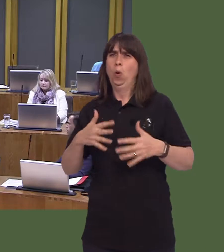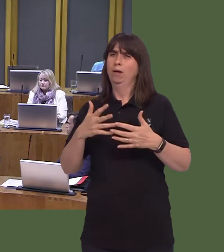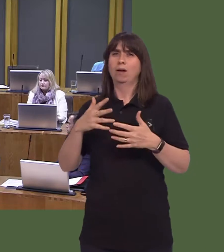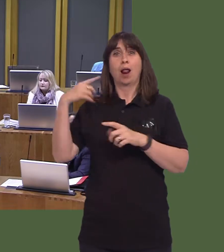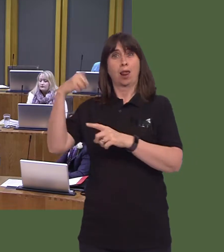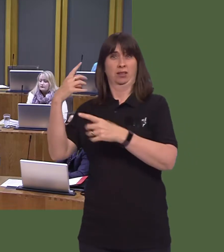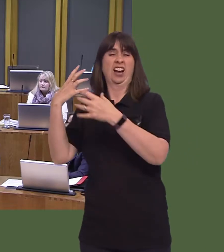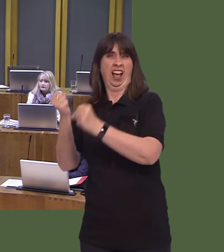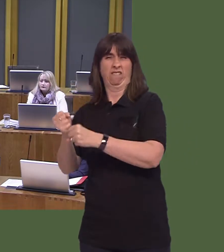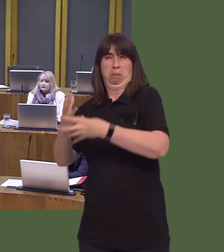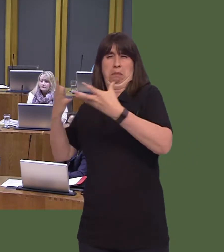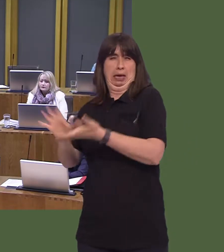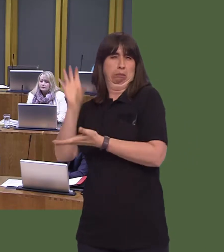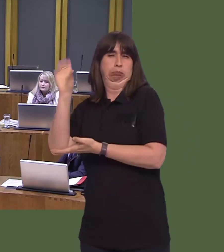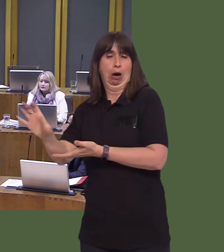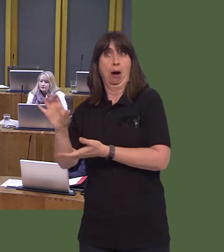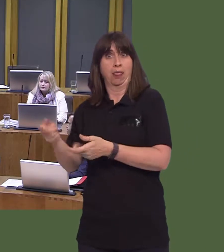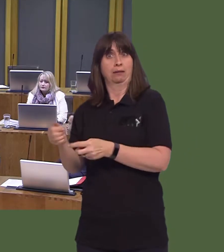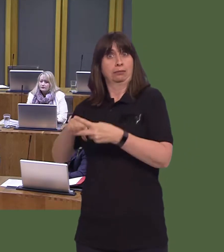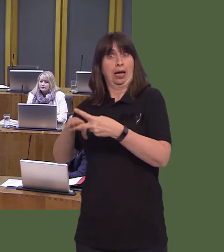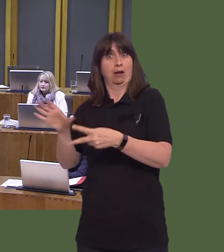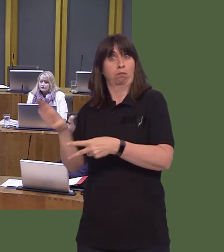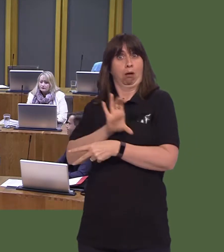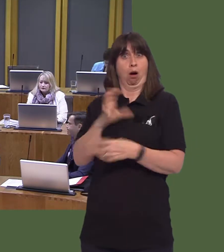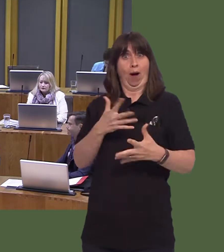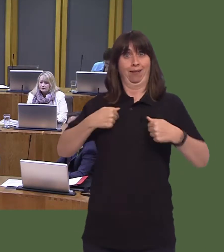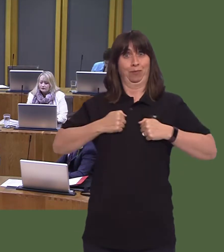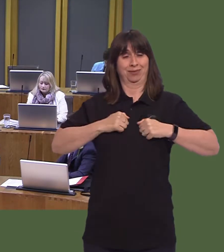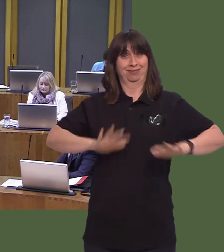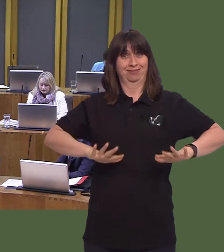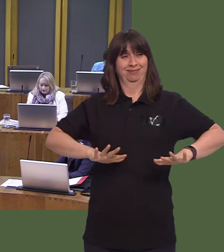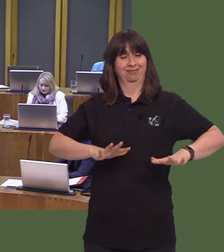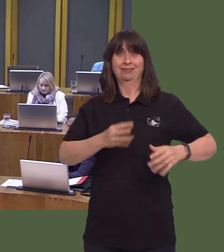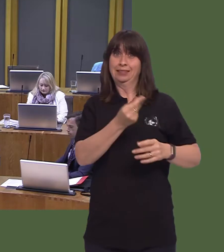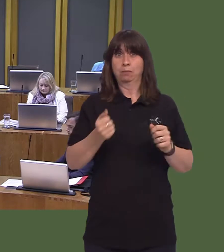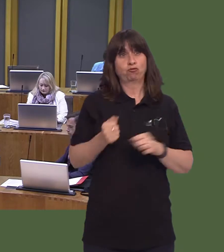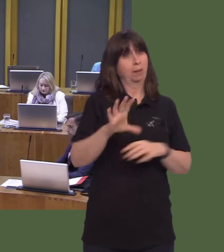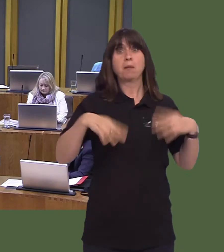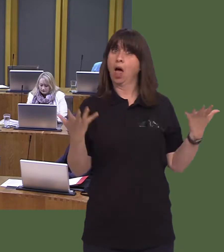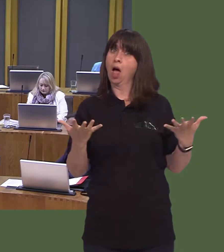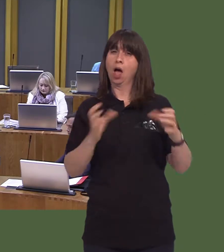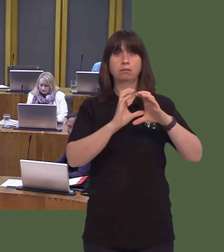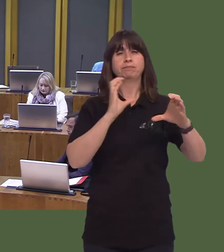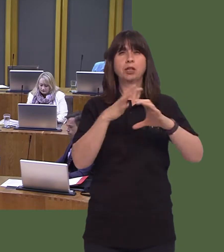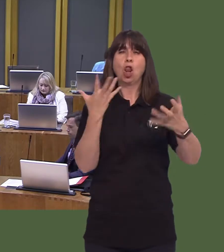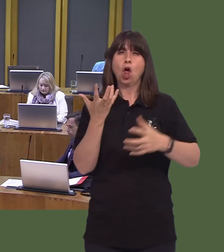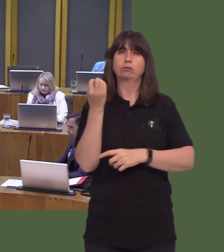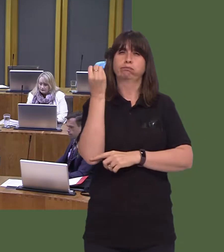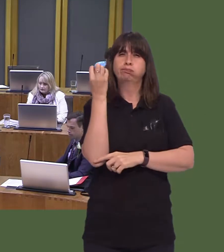It will utilise, of course, some of the existing lines that are already there. They're all heavy rail at the moment, and we'll need to see which will remain as heavy